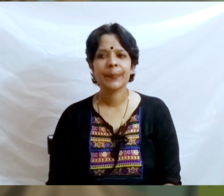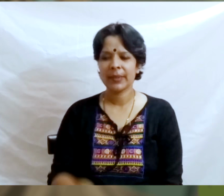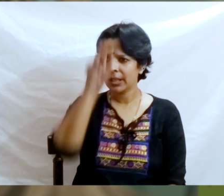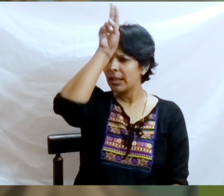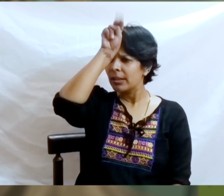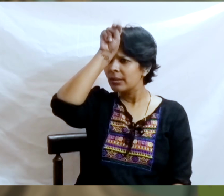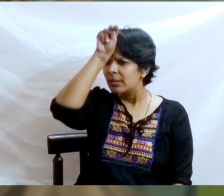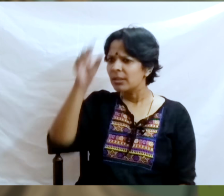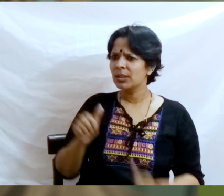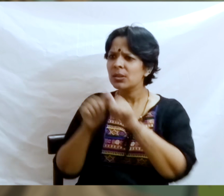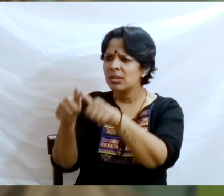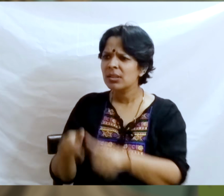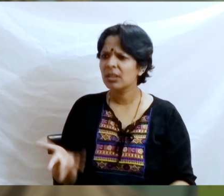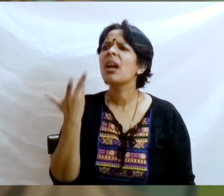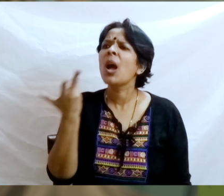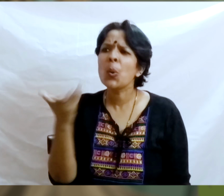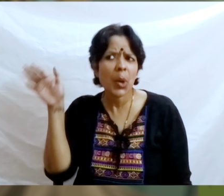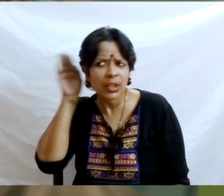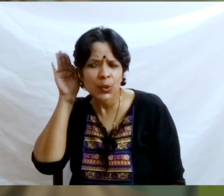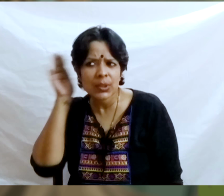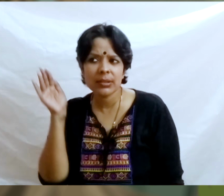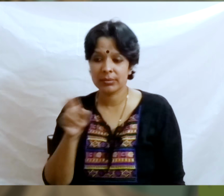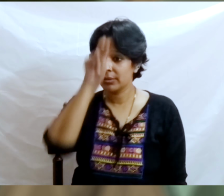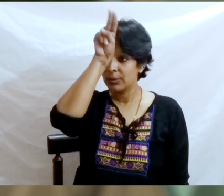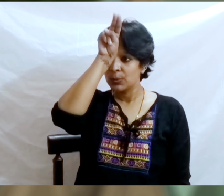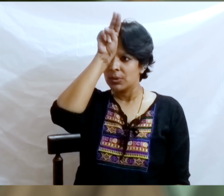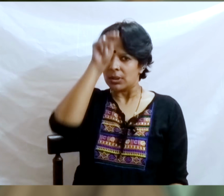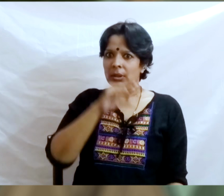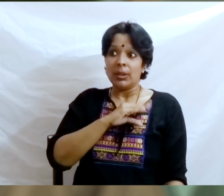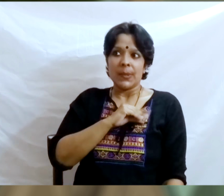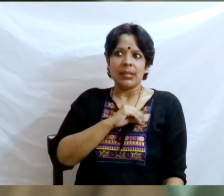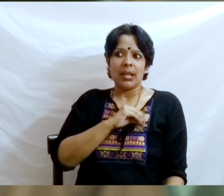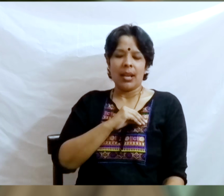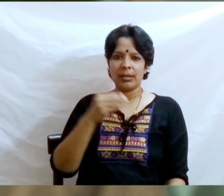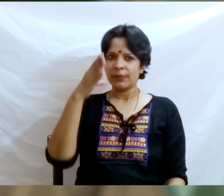“What news?” asked the rooster calmly. The rooster was afraid of the fox